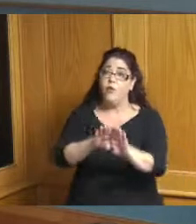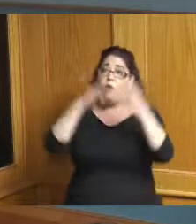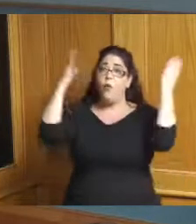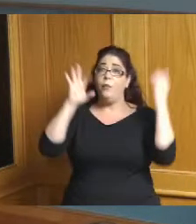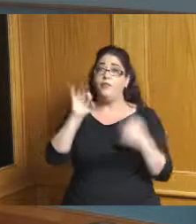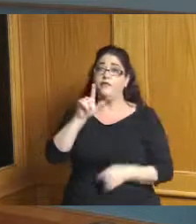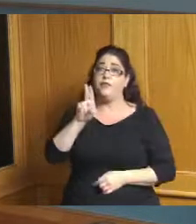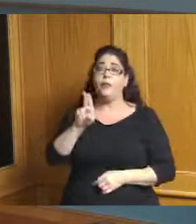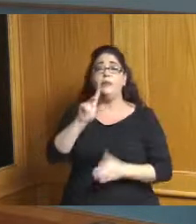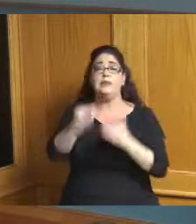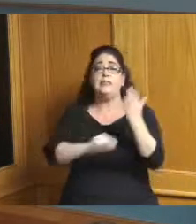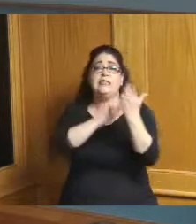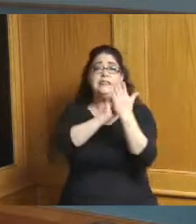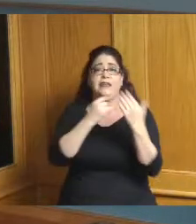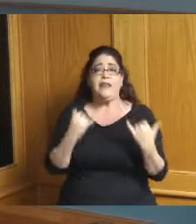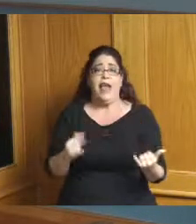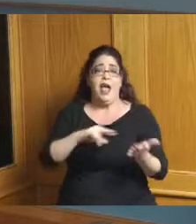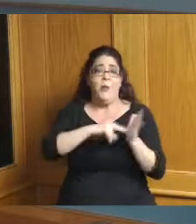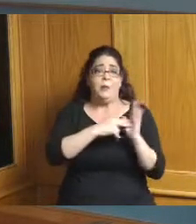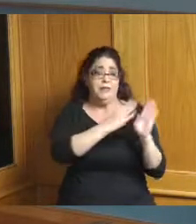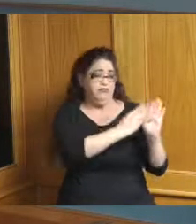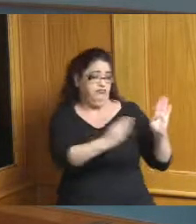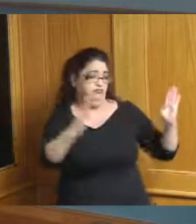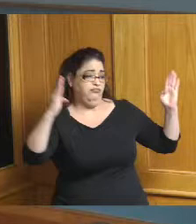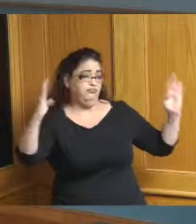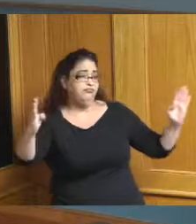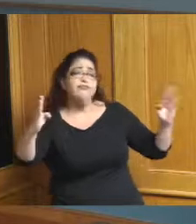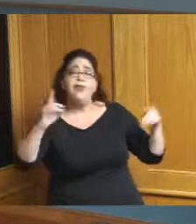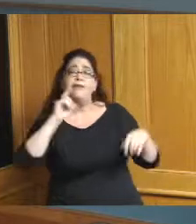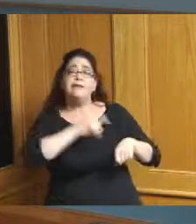seeing flu and so that will put additional stress within our hospital system so we'll